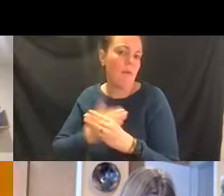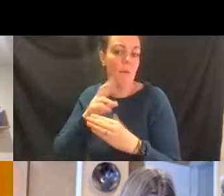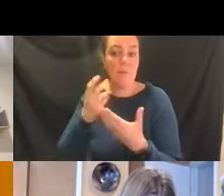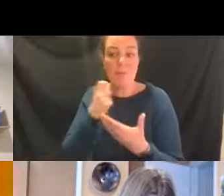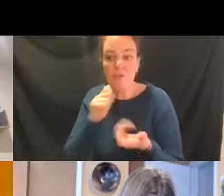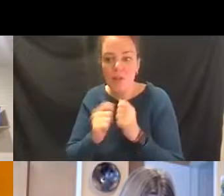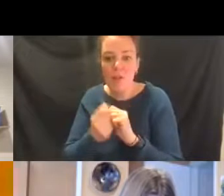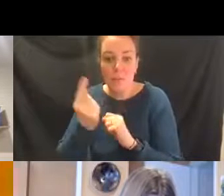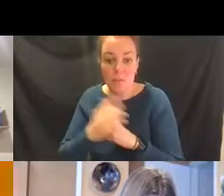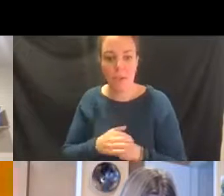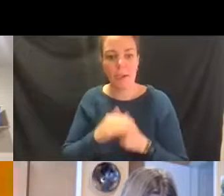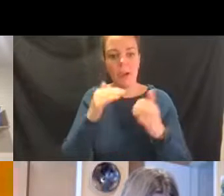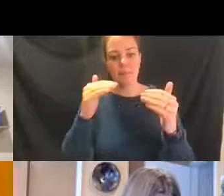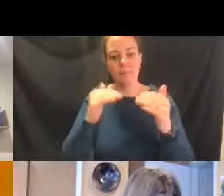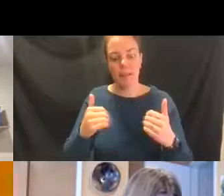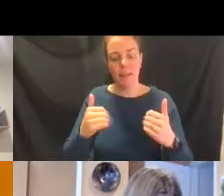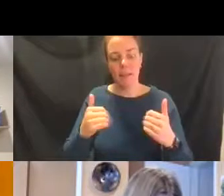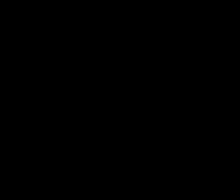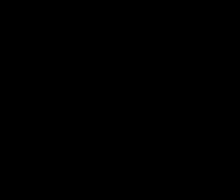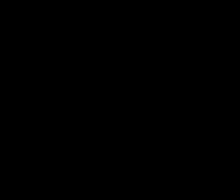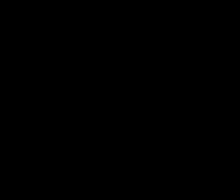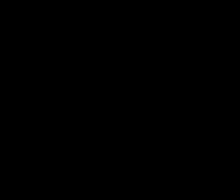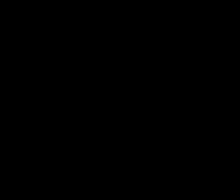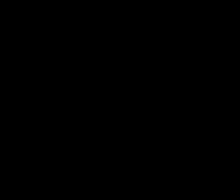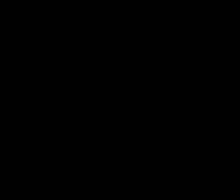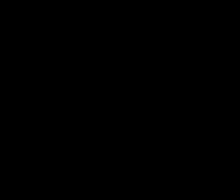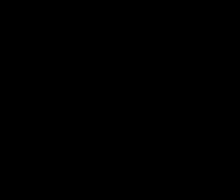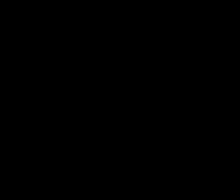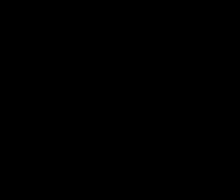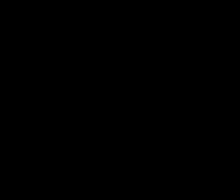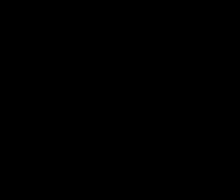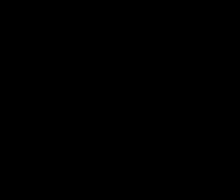Lived experience is something that we don't always acknowledge with our individuals